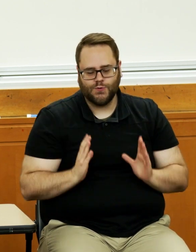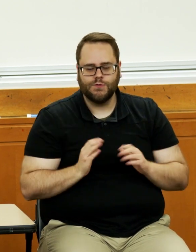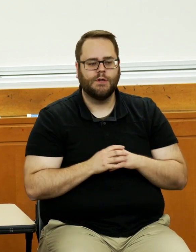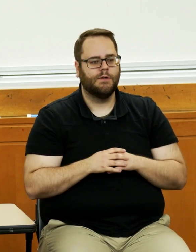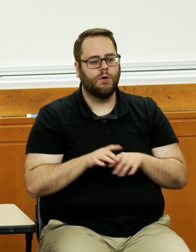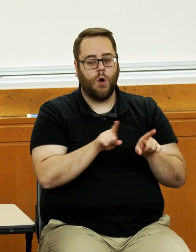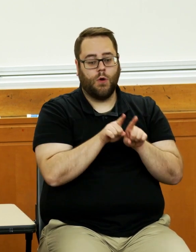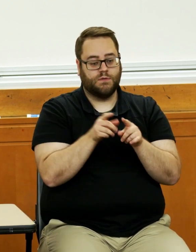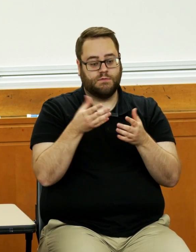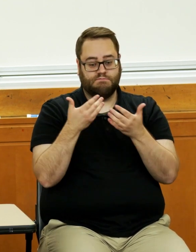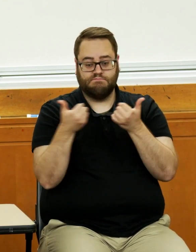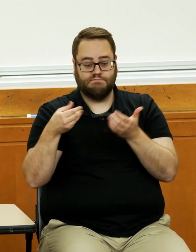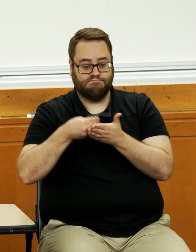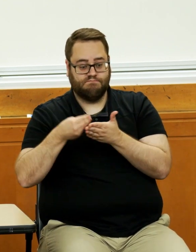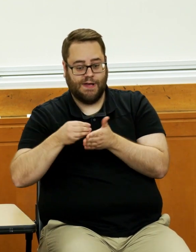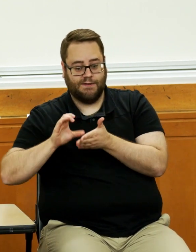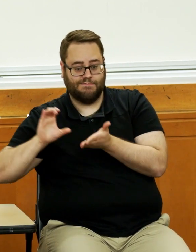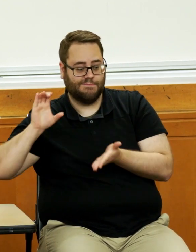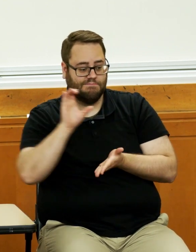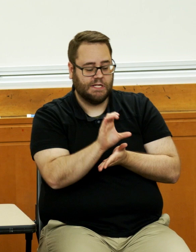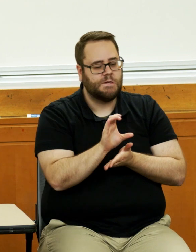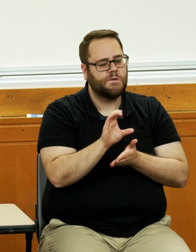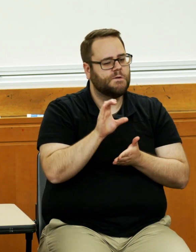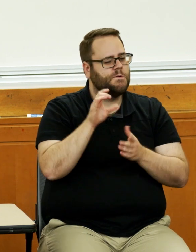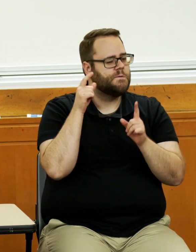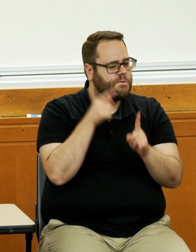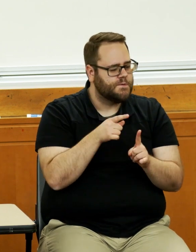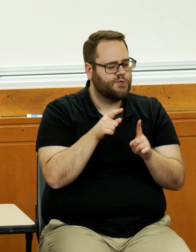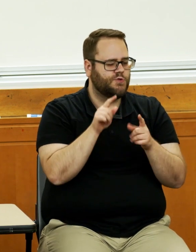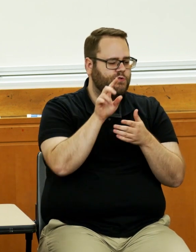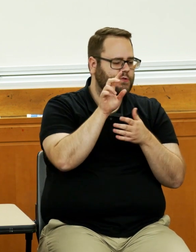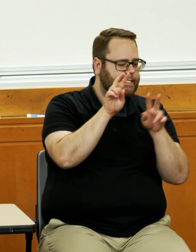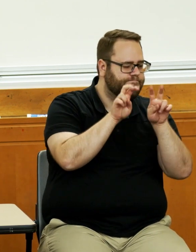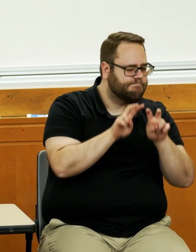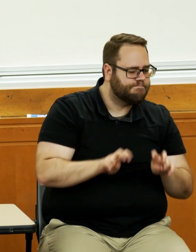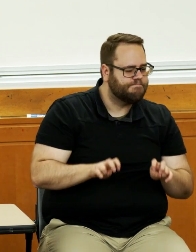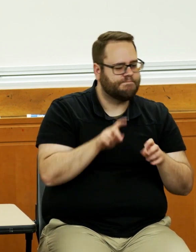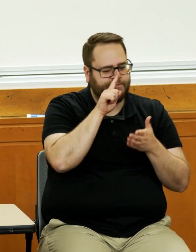funding supposedly designed to help examine and address these issues. We all know that,